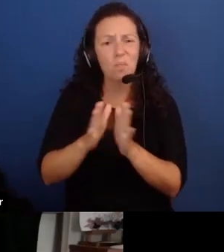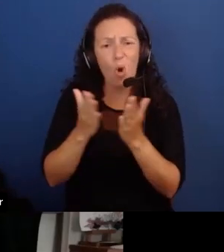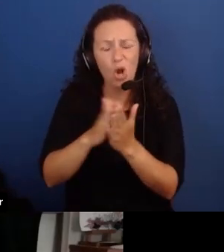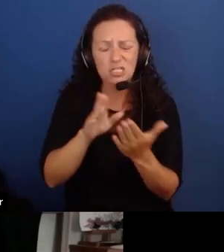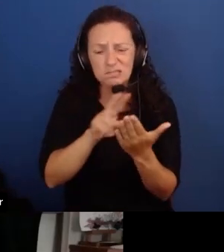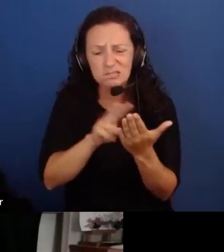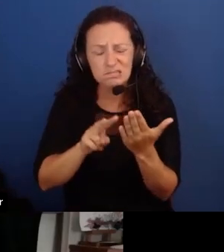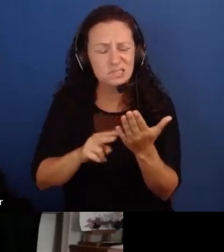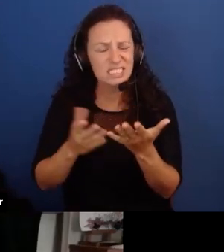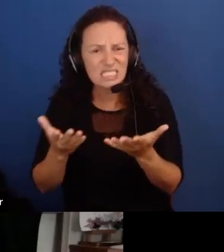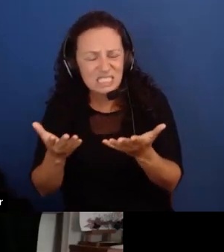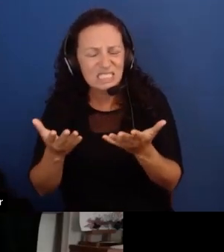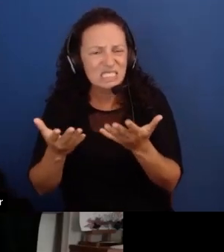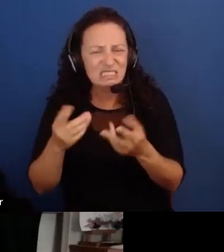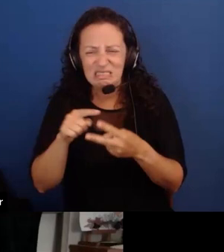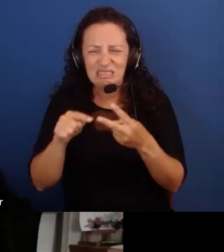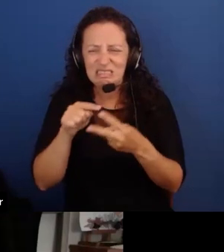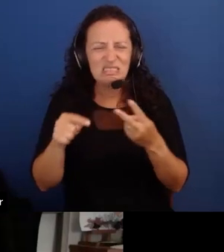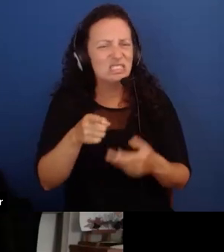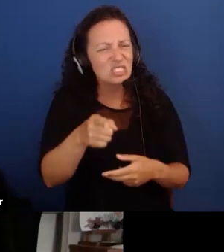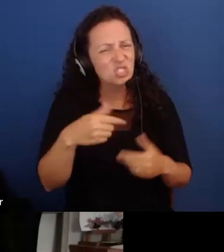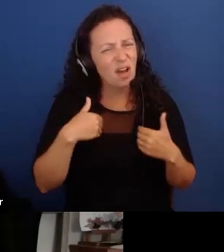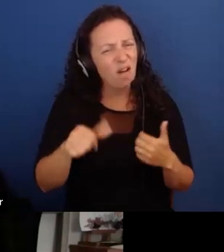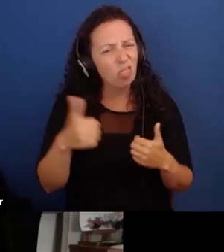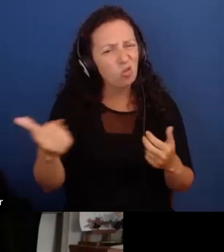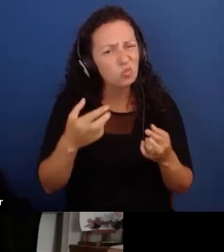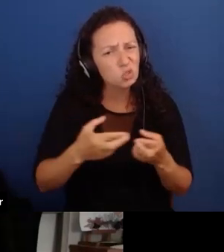if you had any other resources or suggestions.